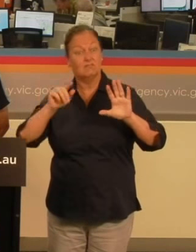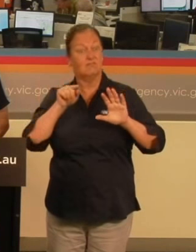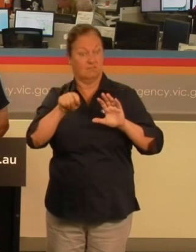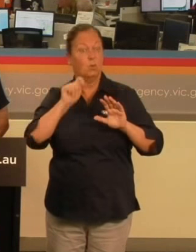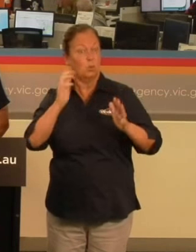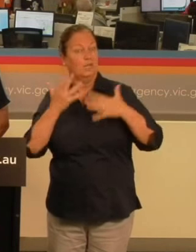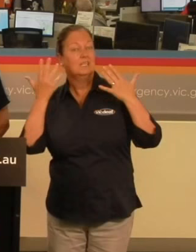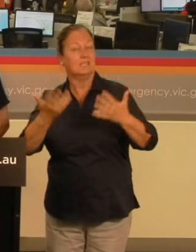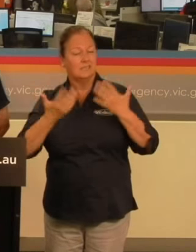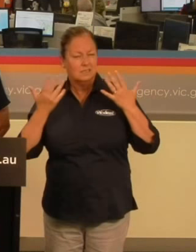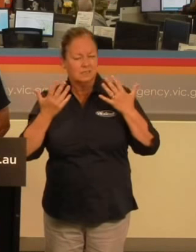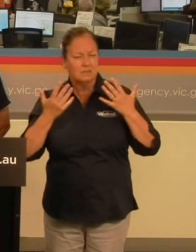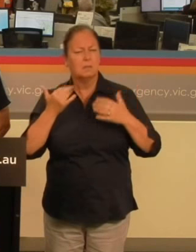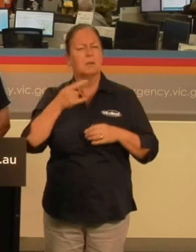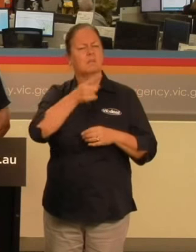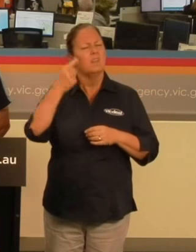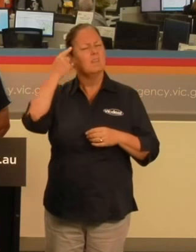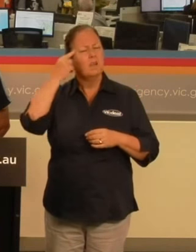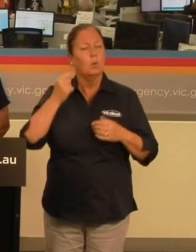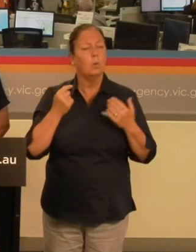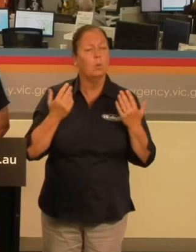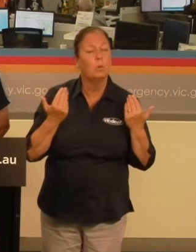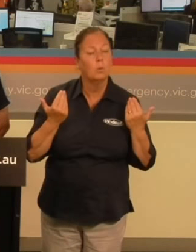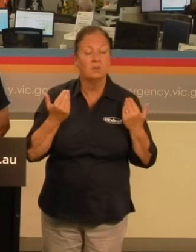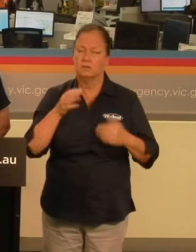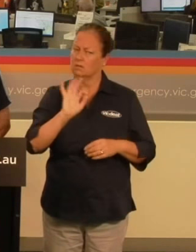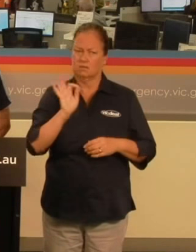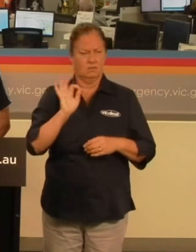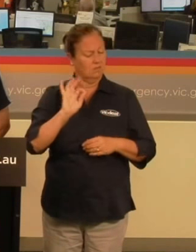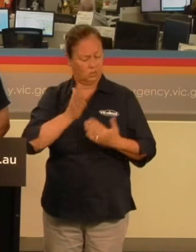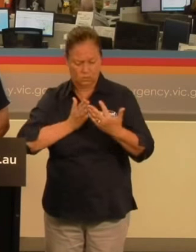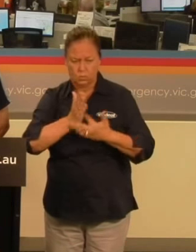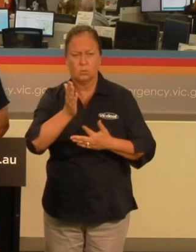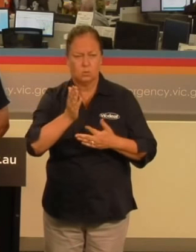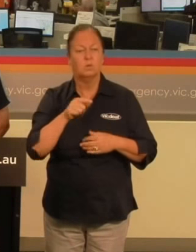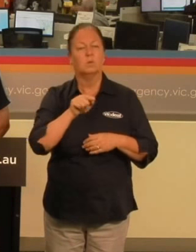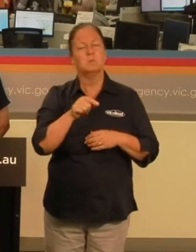We've forecast a minimum for example of 21 for Melbourne but really it's not